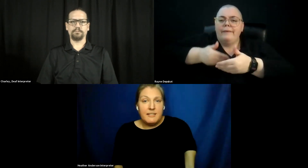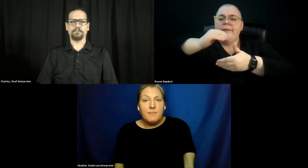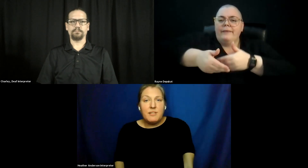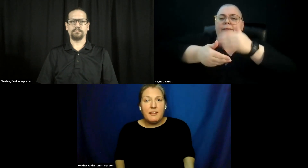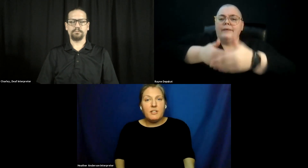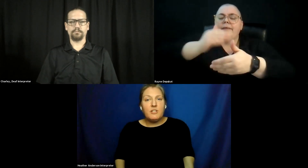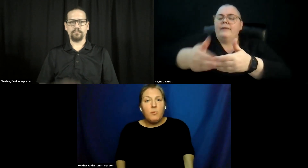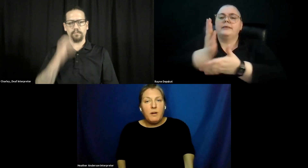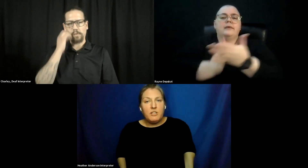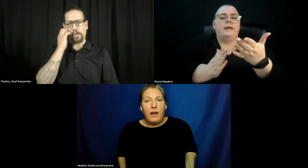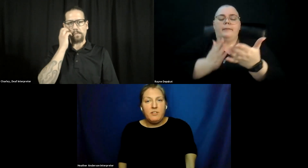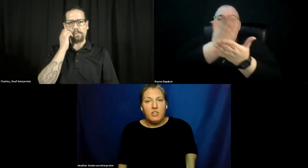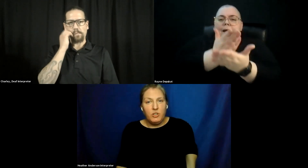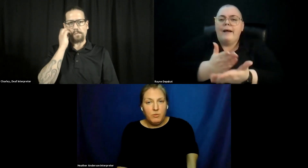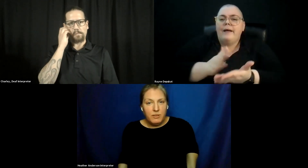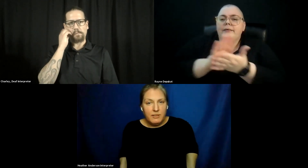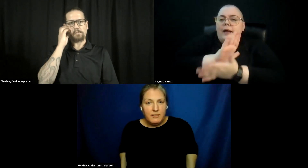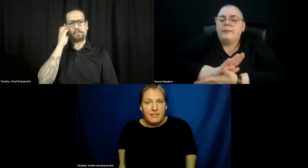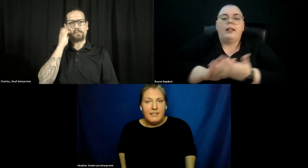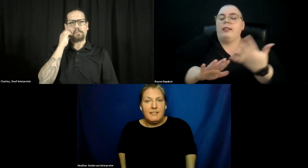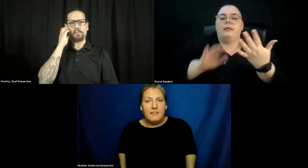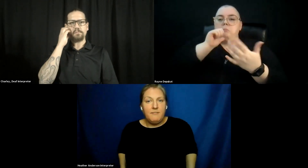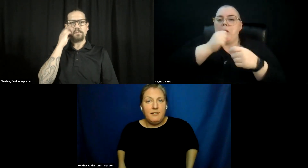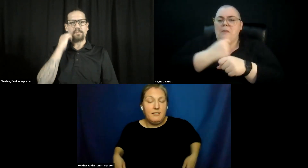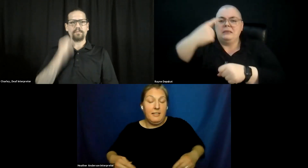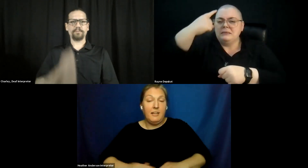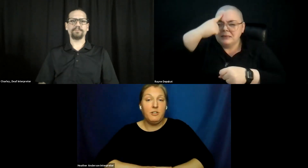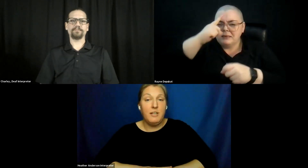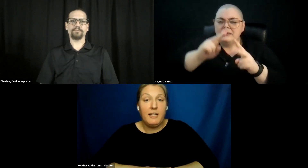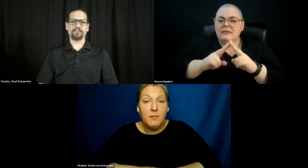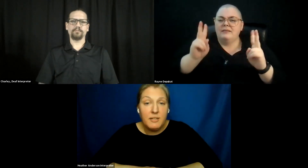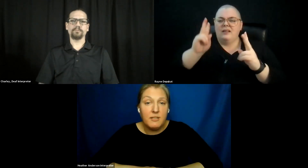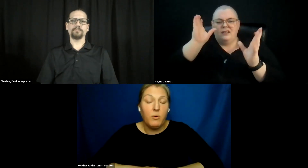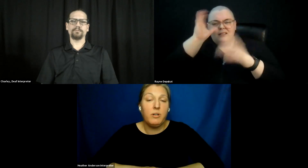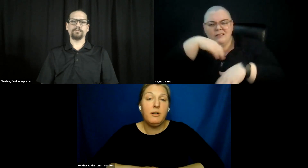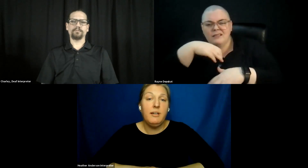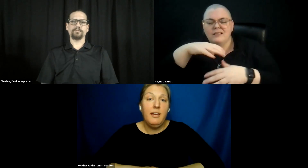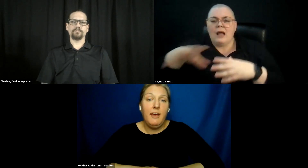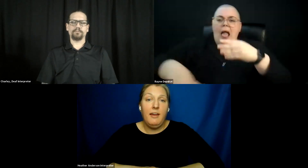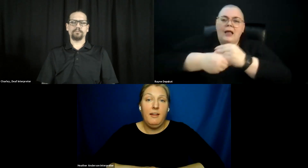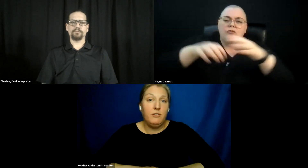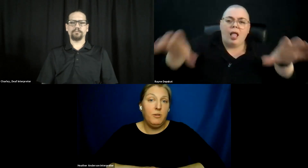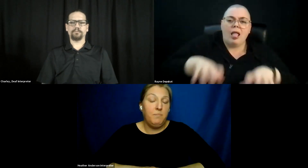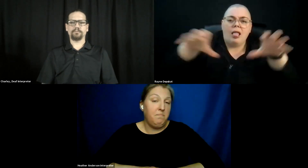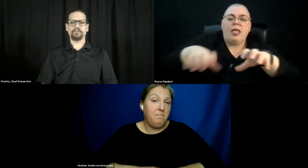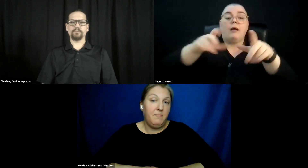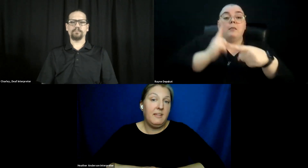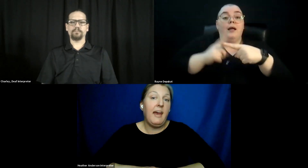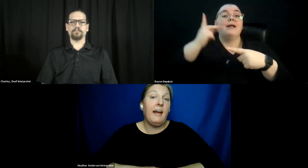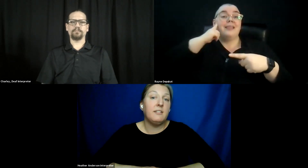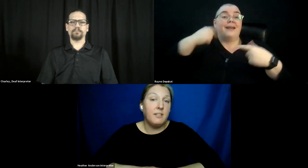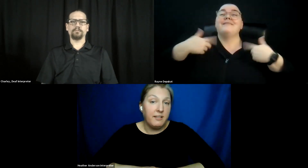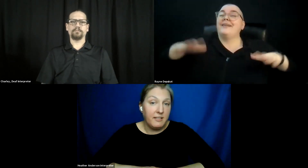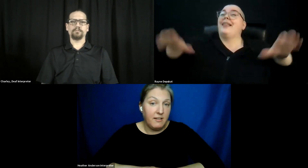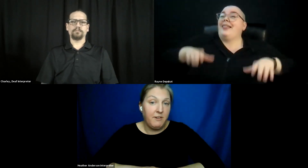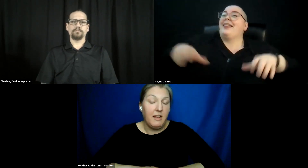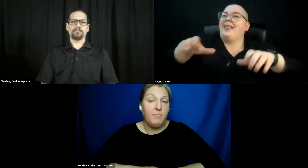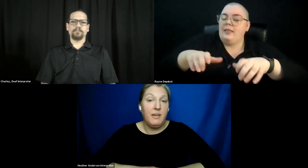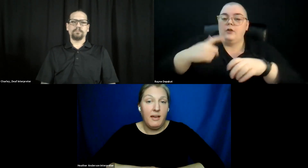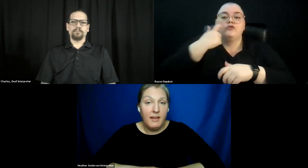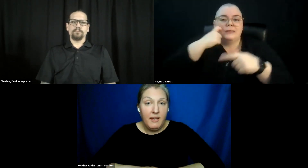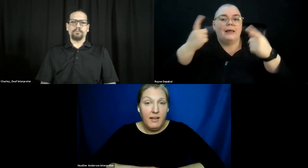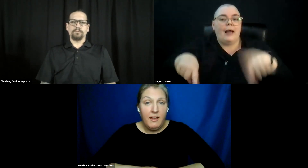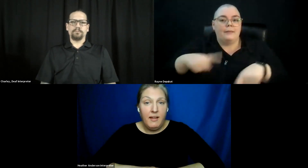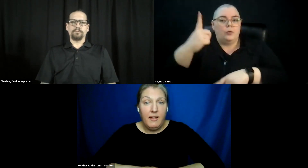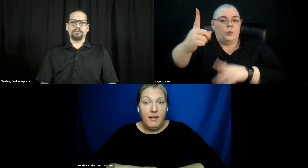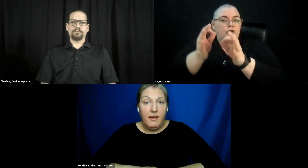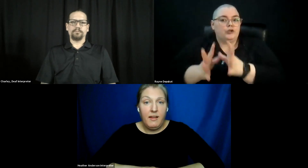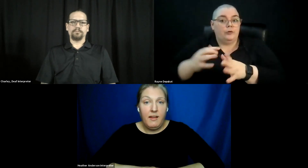And it seems like there's so much you have to do to get your documents in order, and to get added to the list at for an MPa.